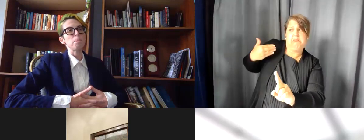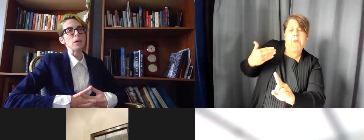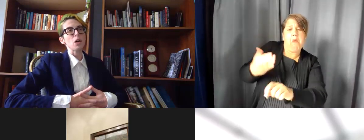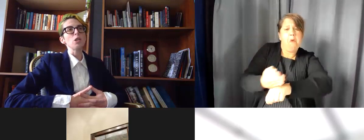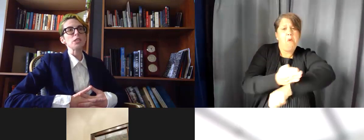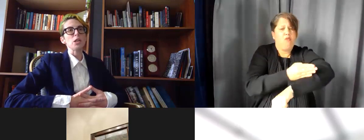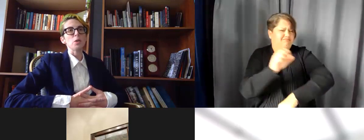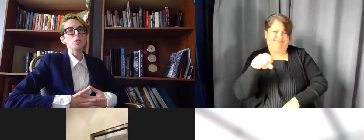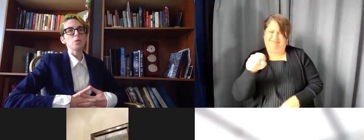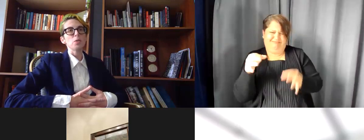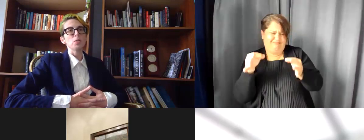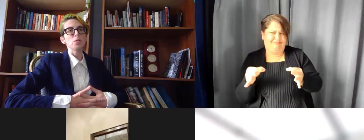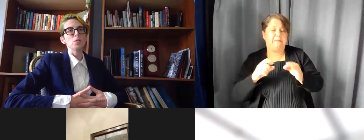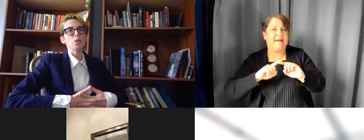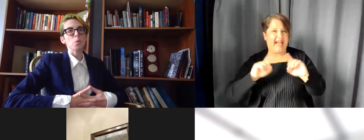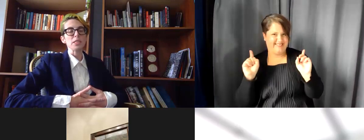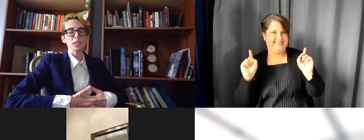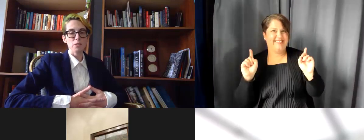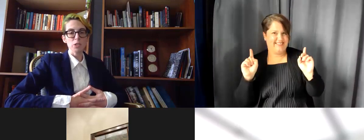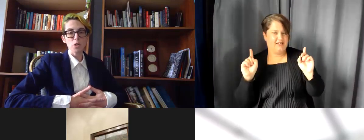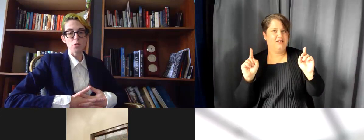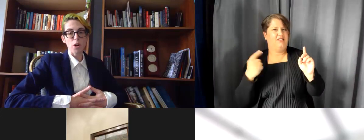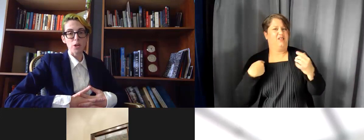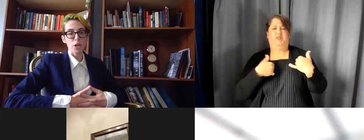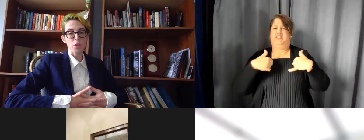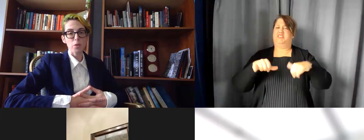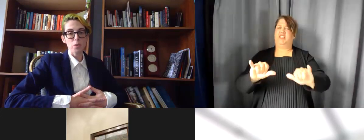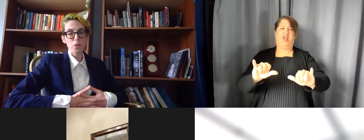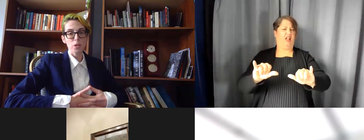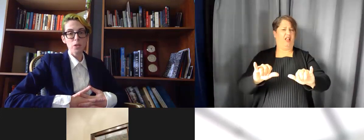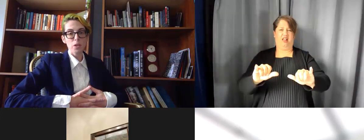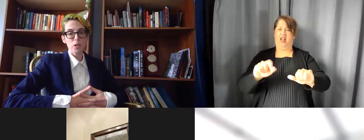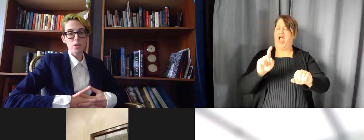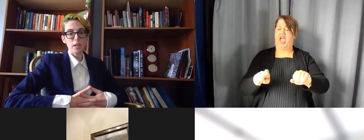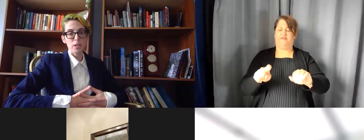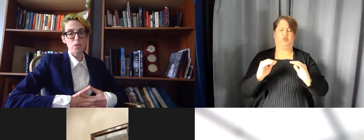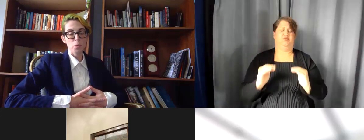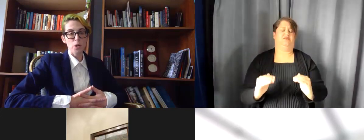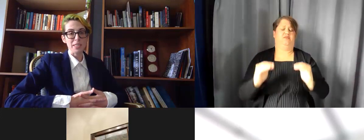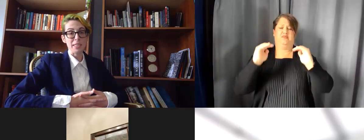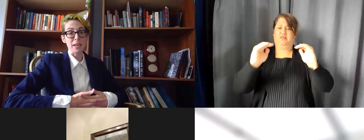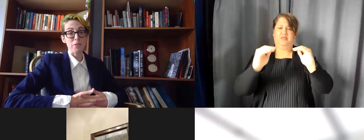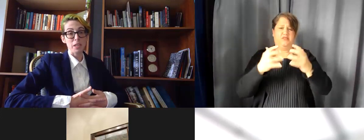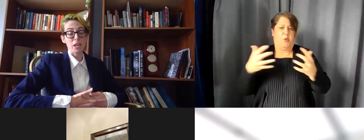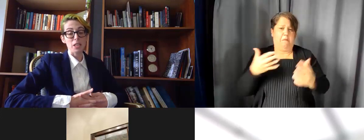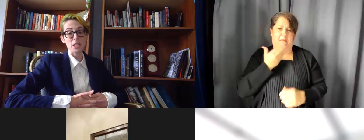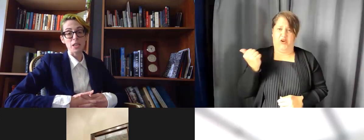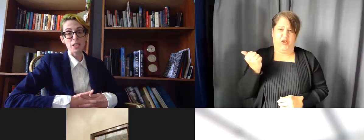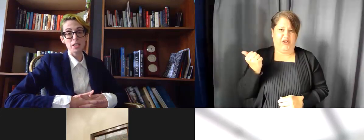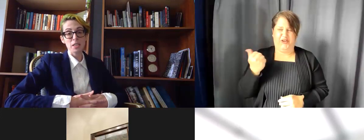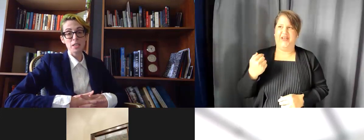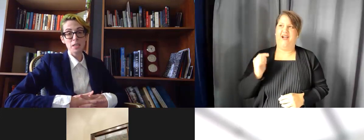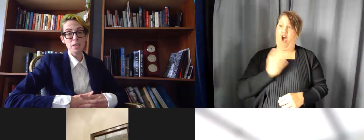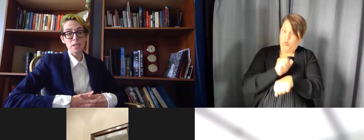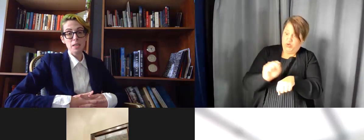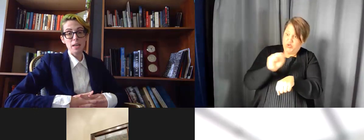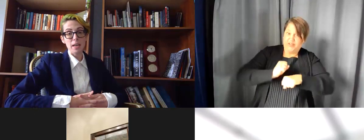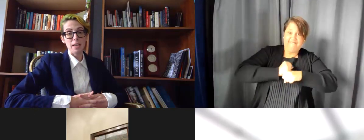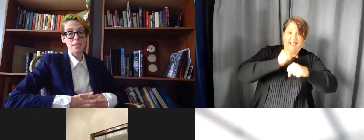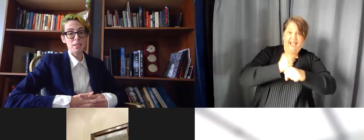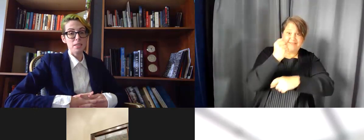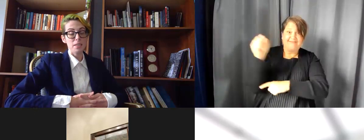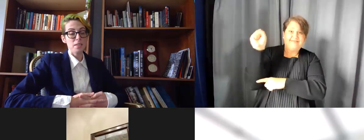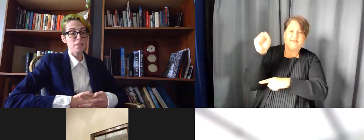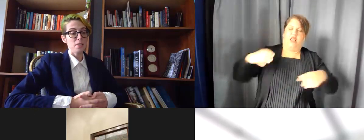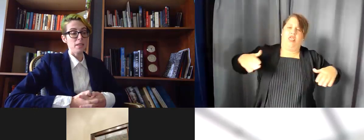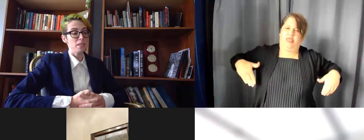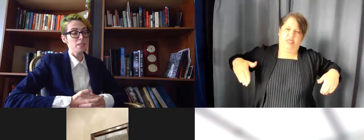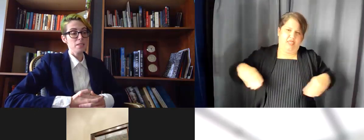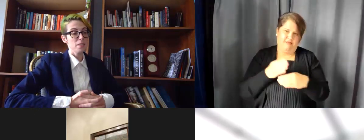Farrah Garland: but also but we still have so far to go that the work is definitely not done. and that